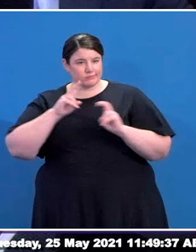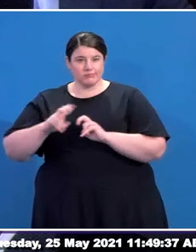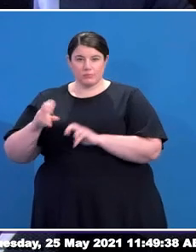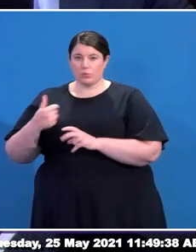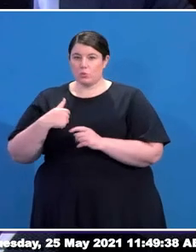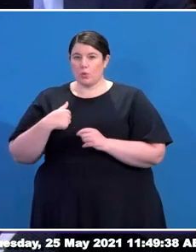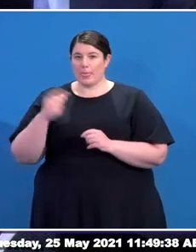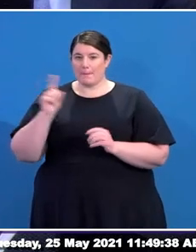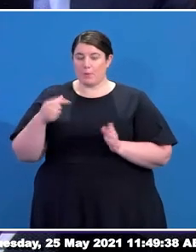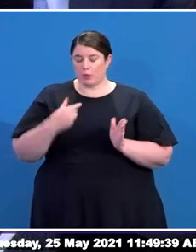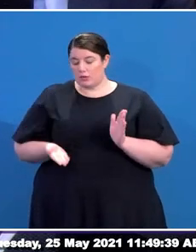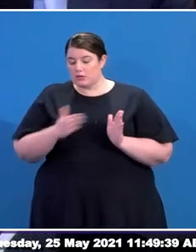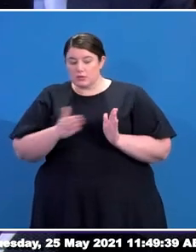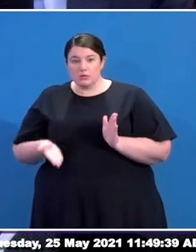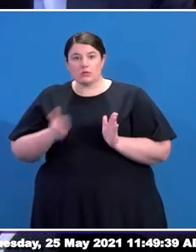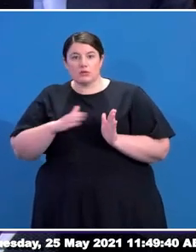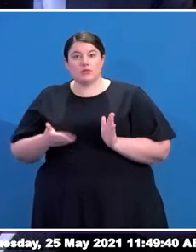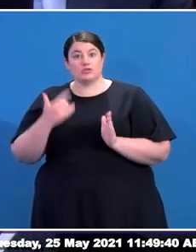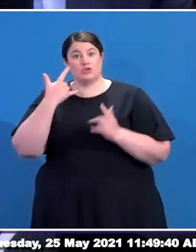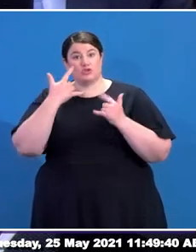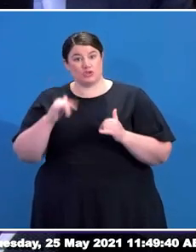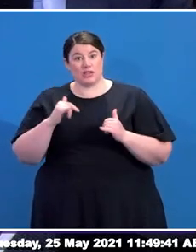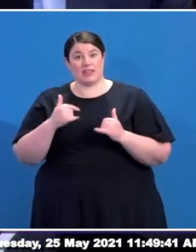our way through to check that we have identified the correct documents.